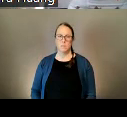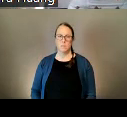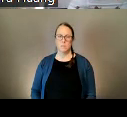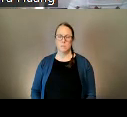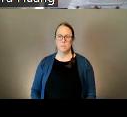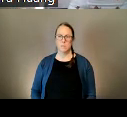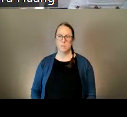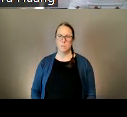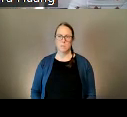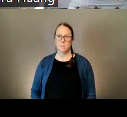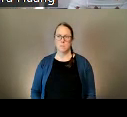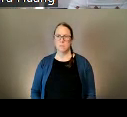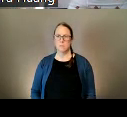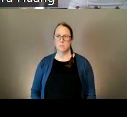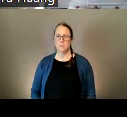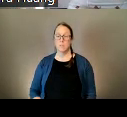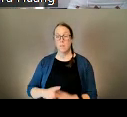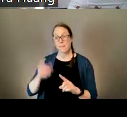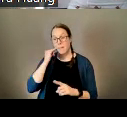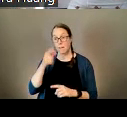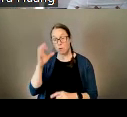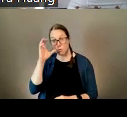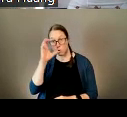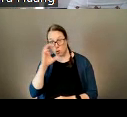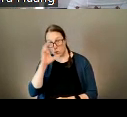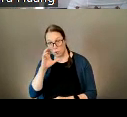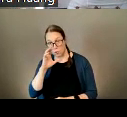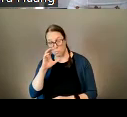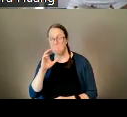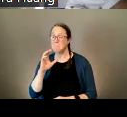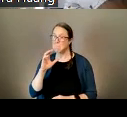If you do a search for it, there are definitely instructions.